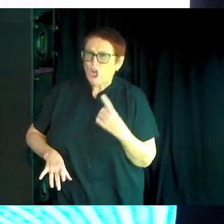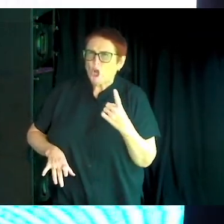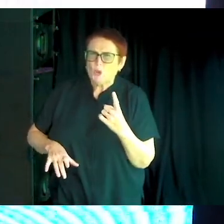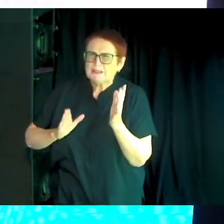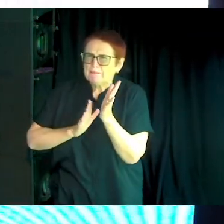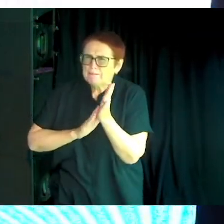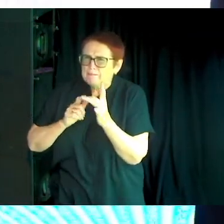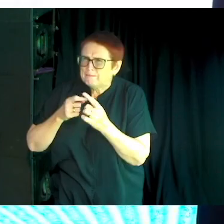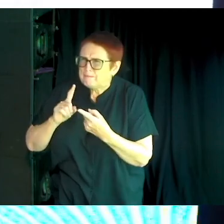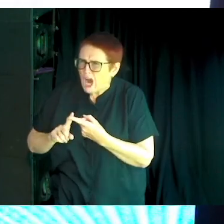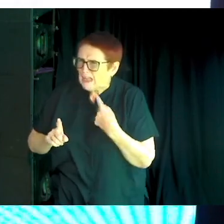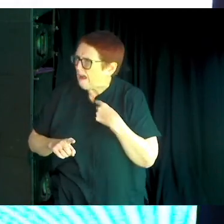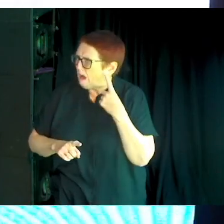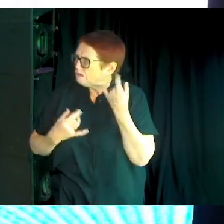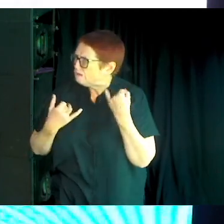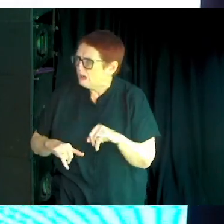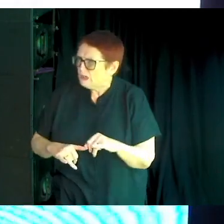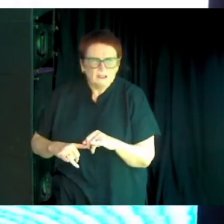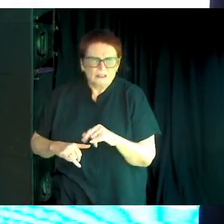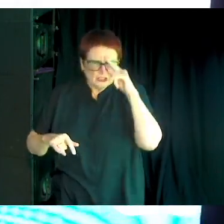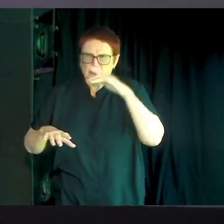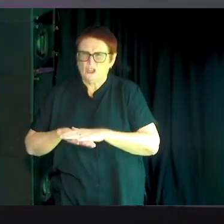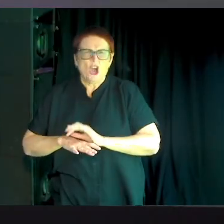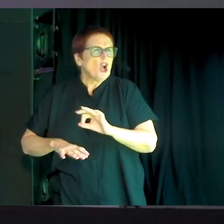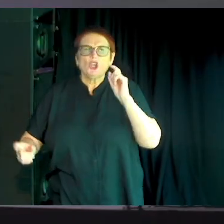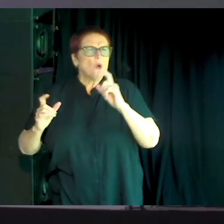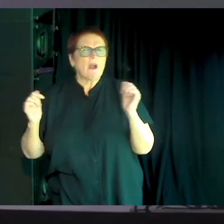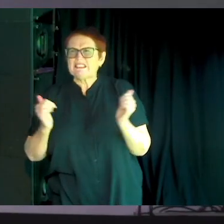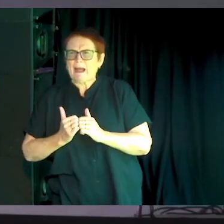oh actually what was more confusing about no worries might I was like I never worry